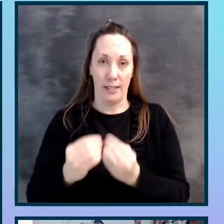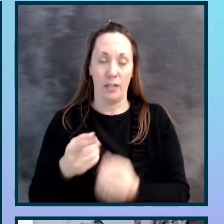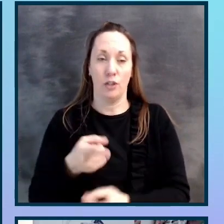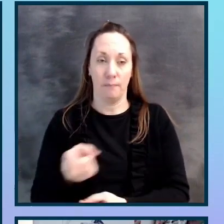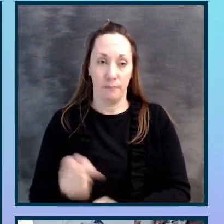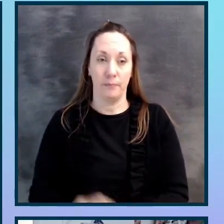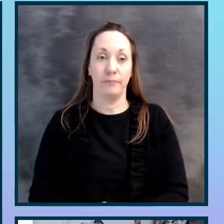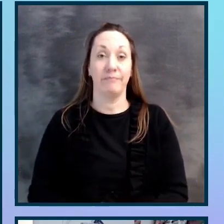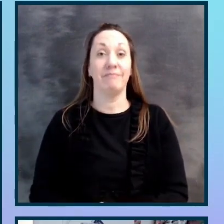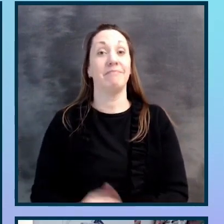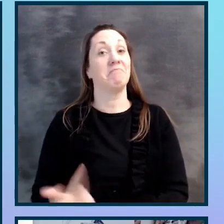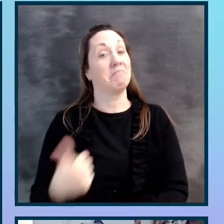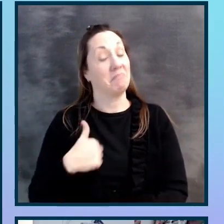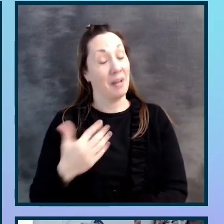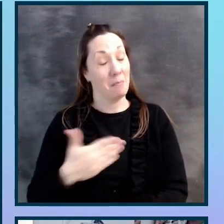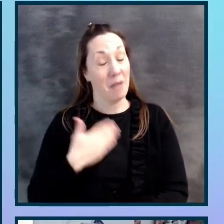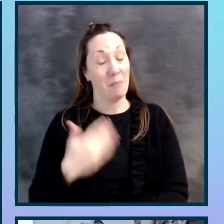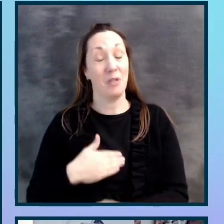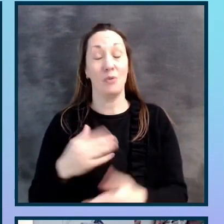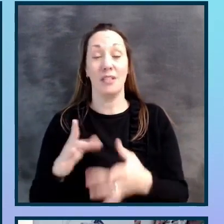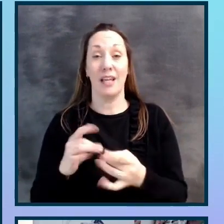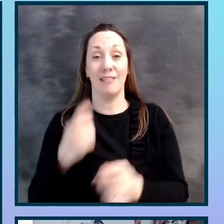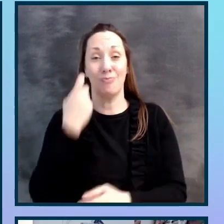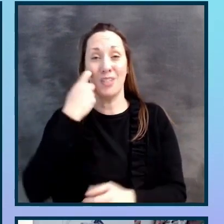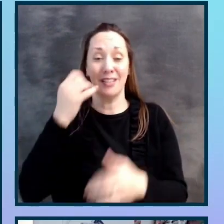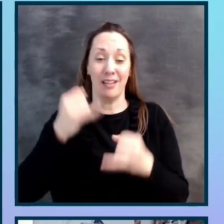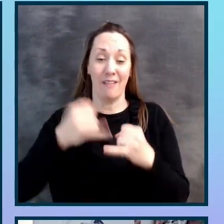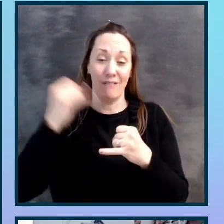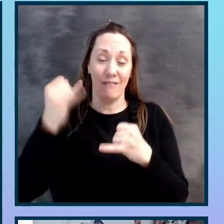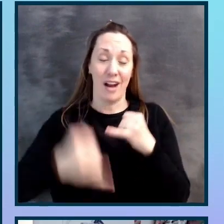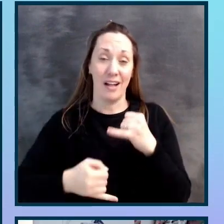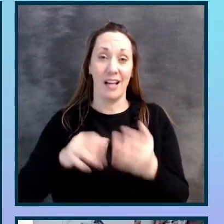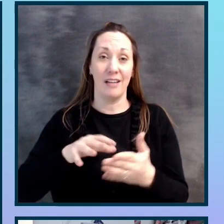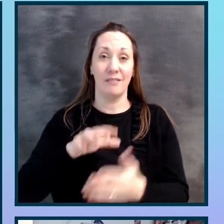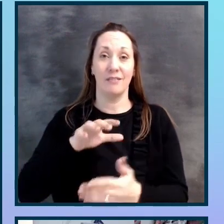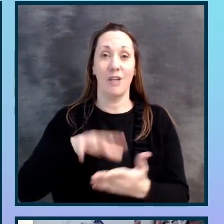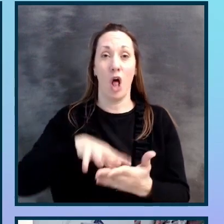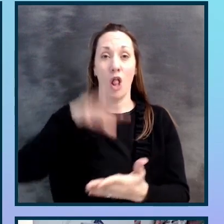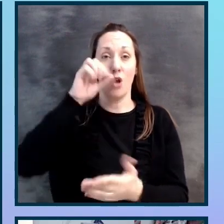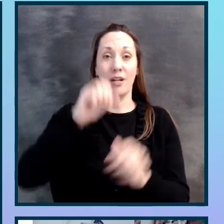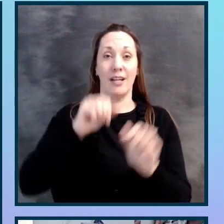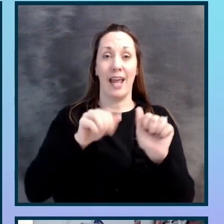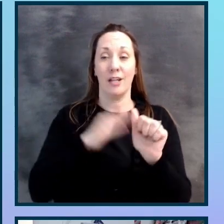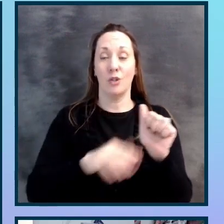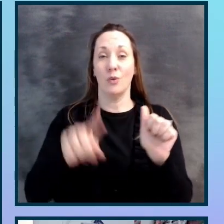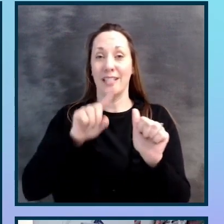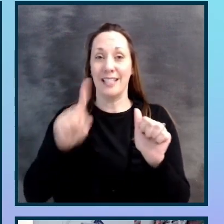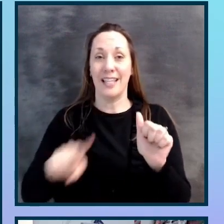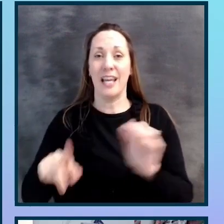I'm happy to say that we've recently finalized our Learning A-Z Accessibility Policy Statement,